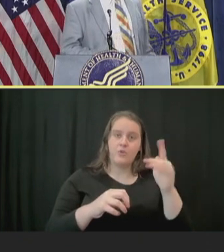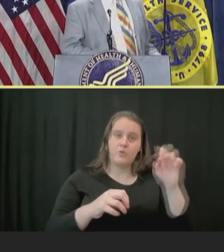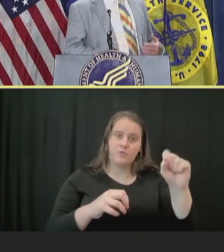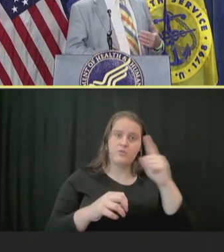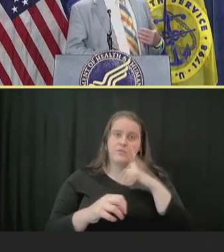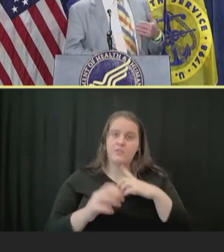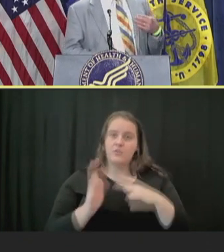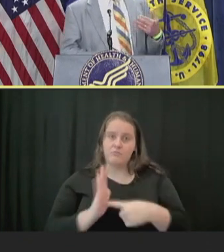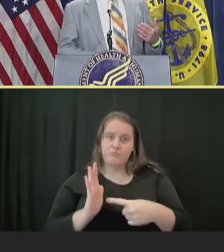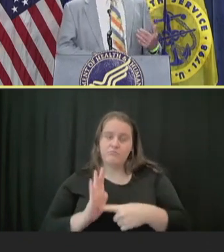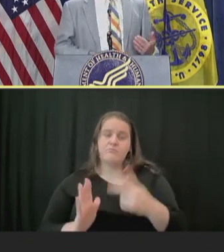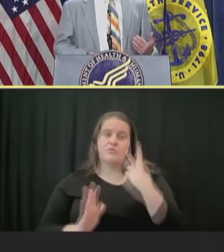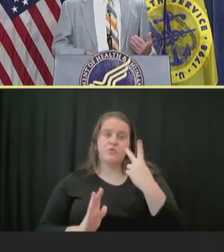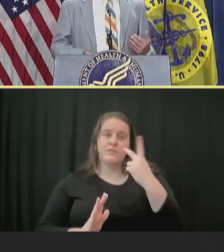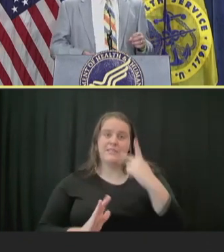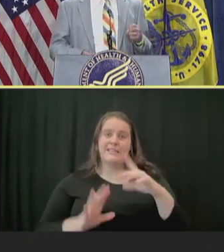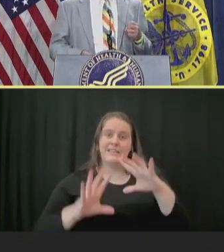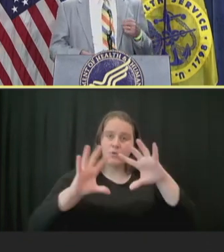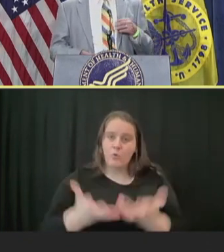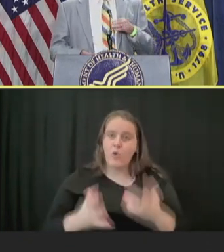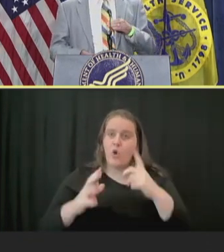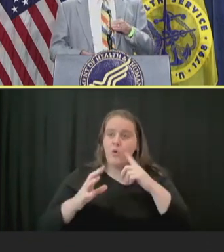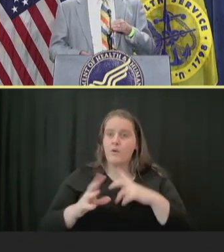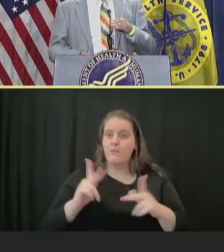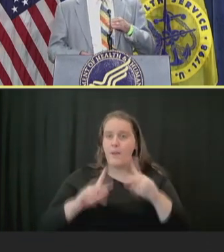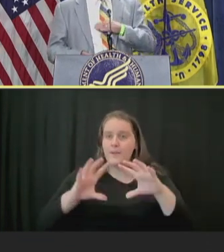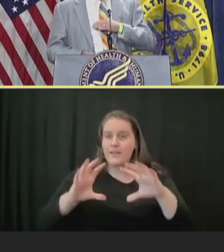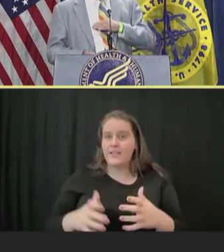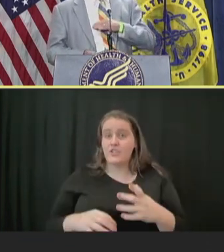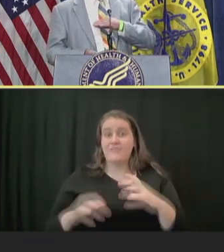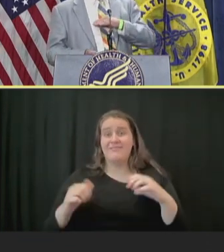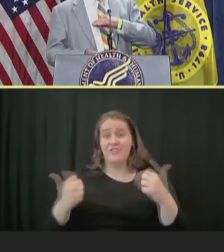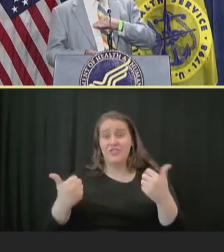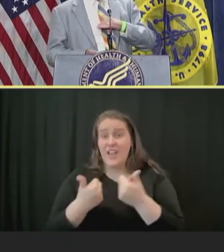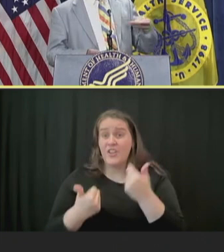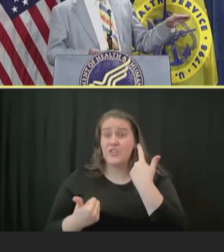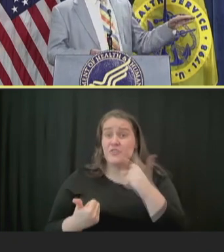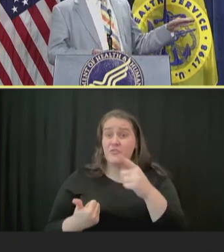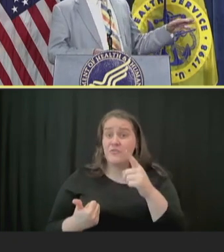creates a huge challenge for trying to make a vaccine that could protect everyone. You need